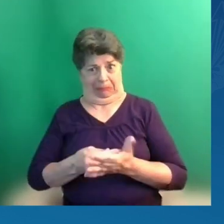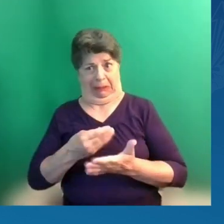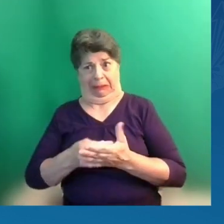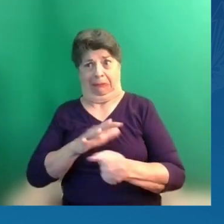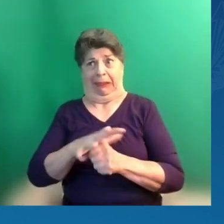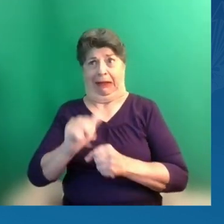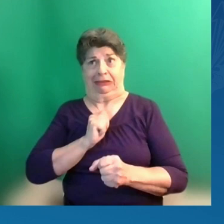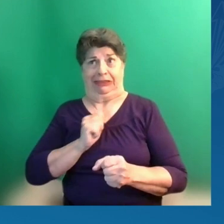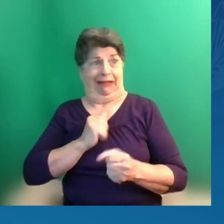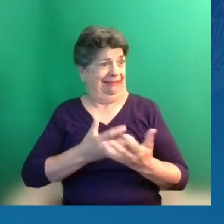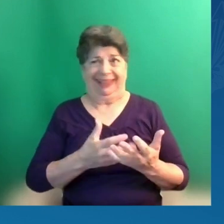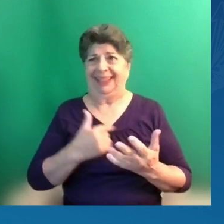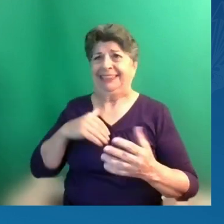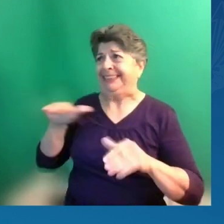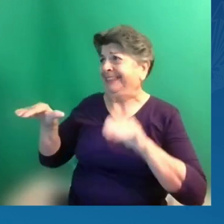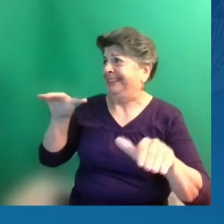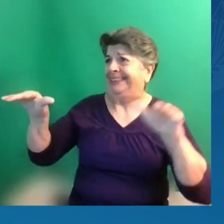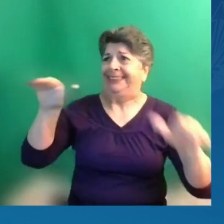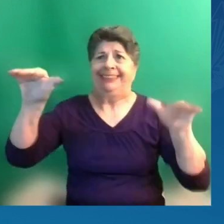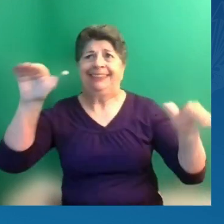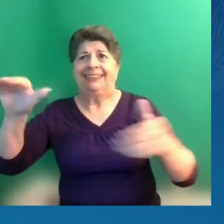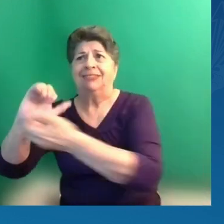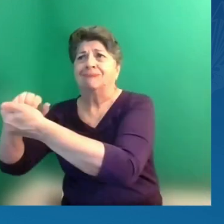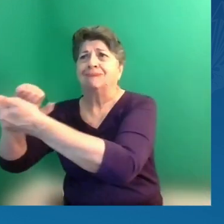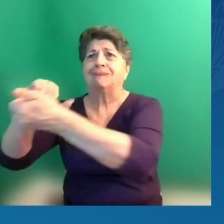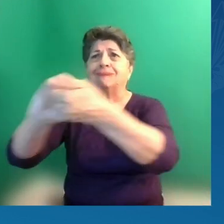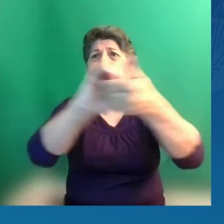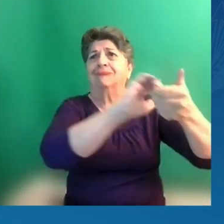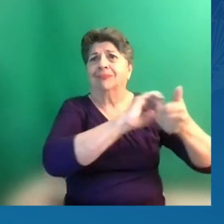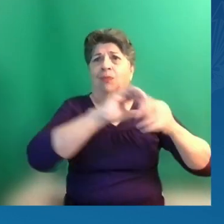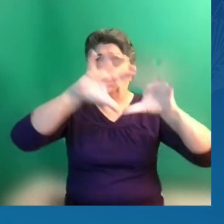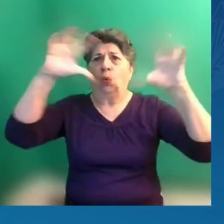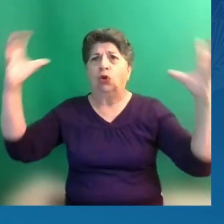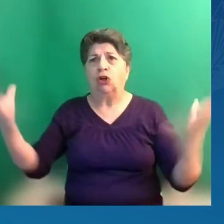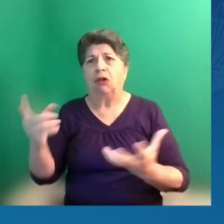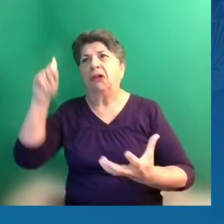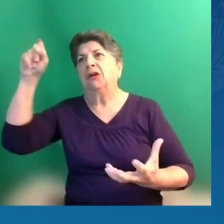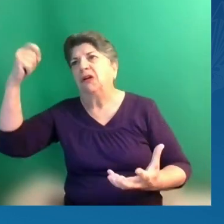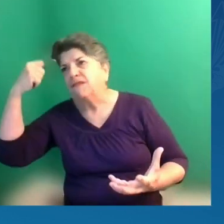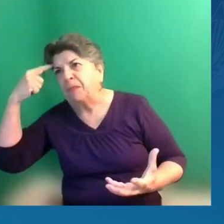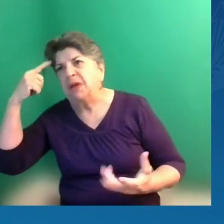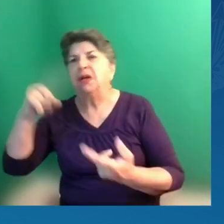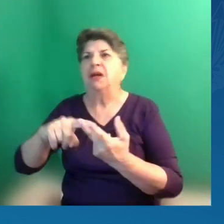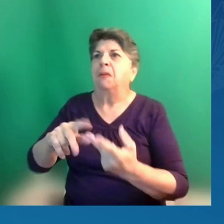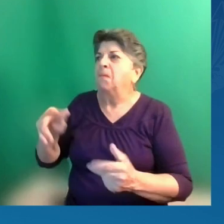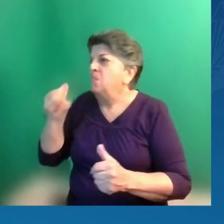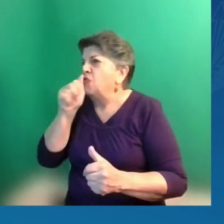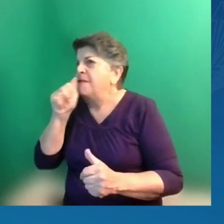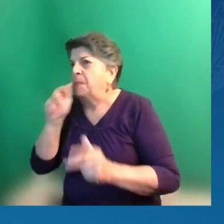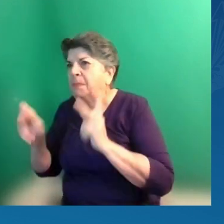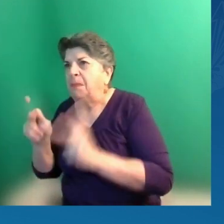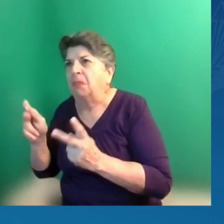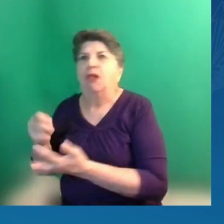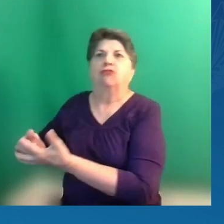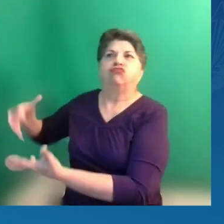and private financing for water and sanitation. As Secretary Albright said back in the day,